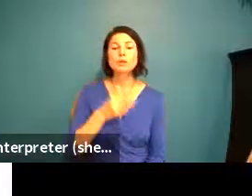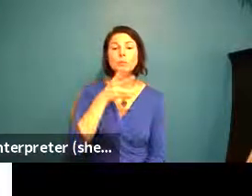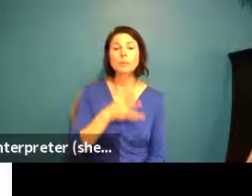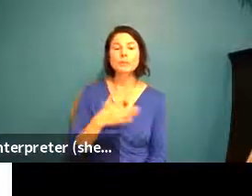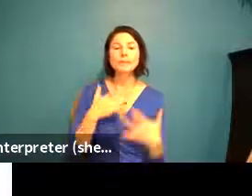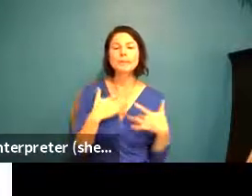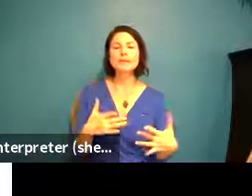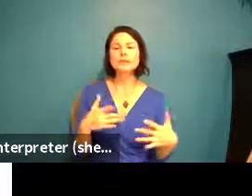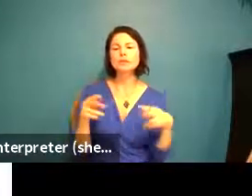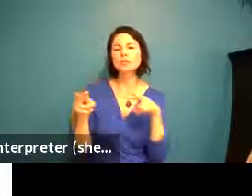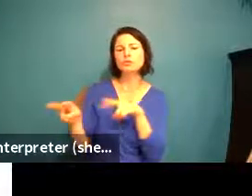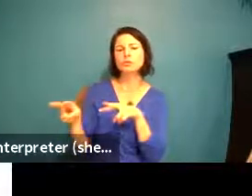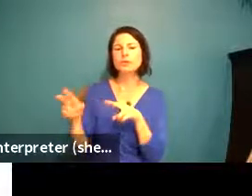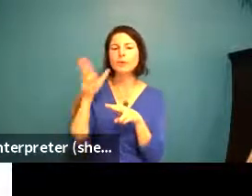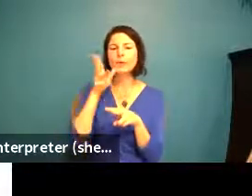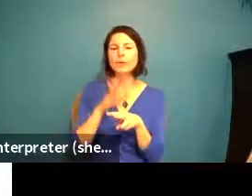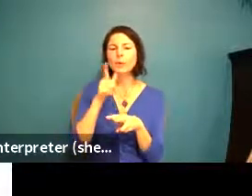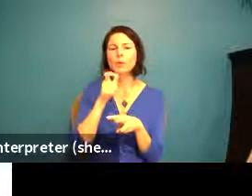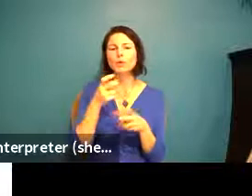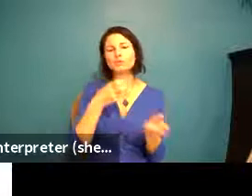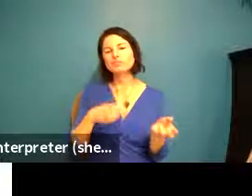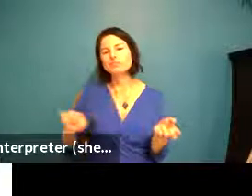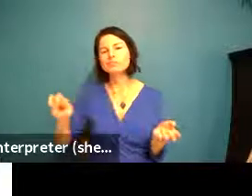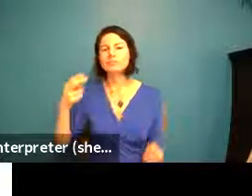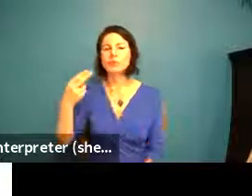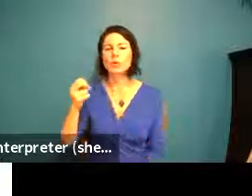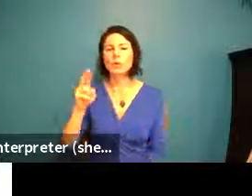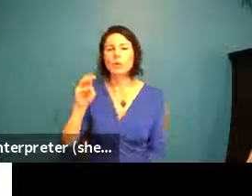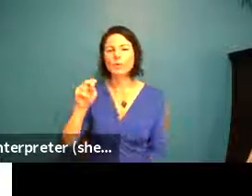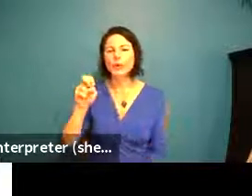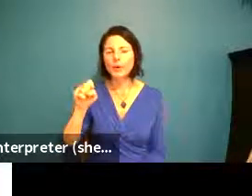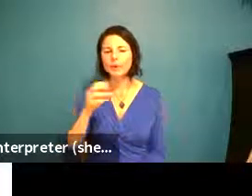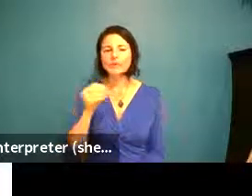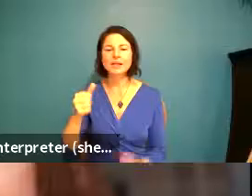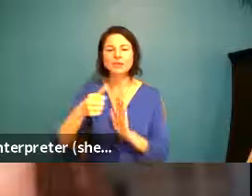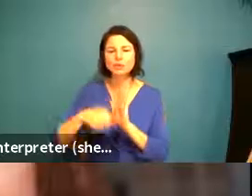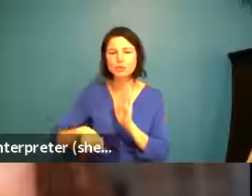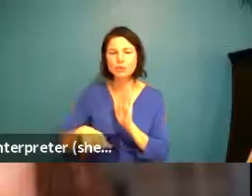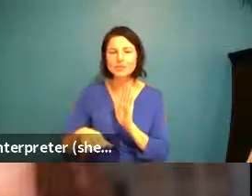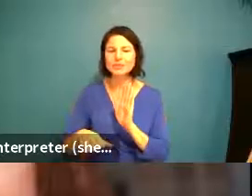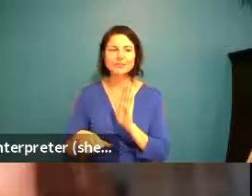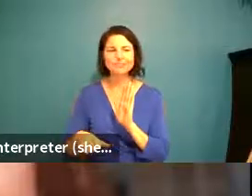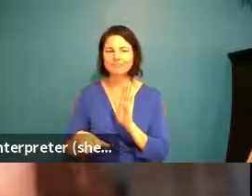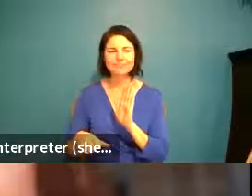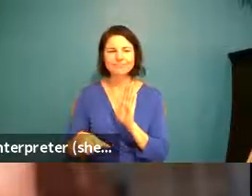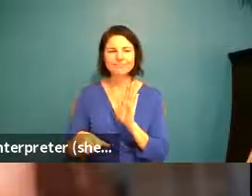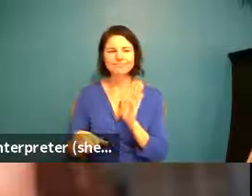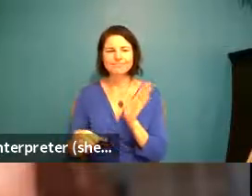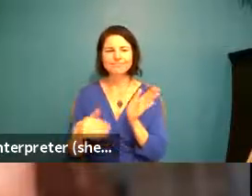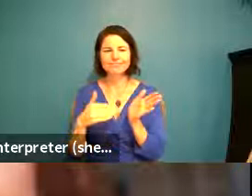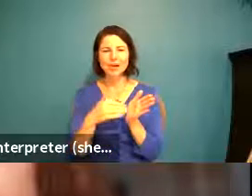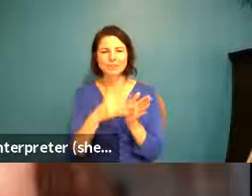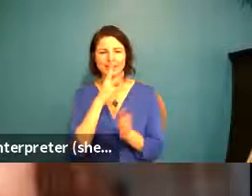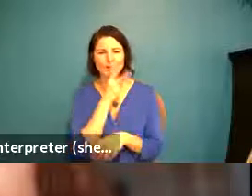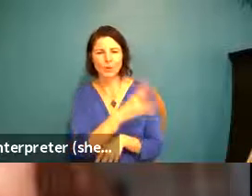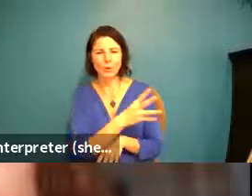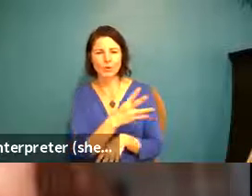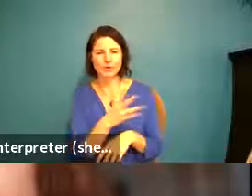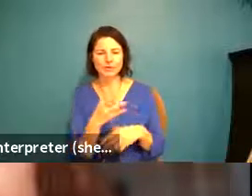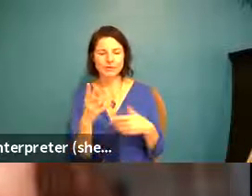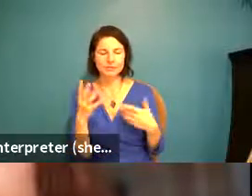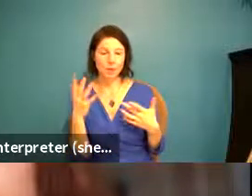transitioned using hormones and/or surgery. But what we don't often think about because the media doesn't show them as much are the